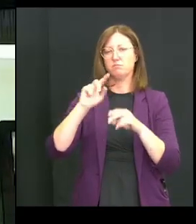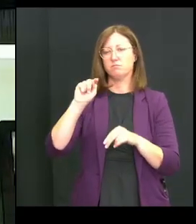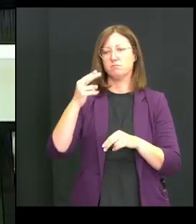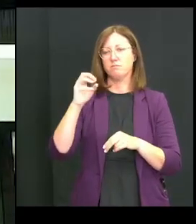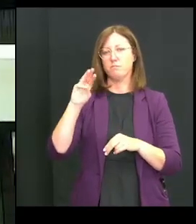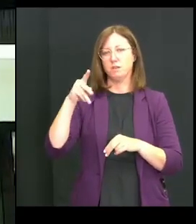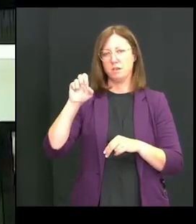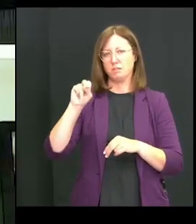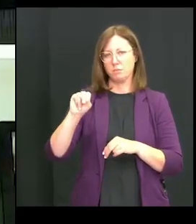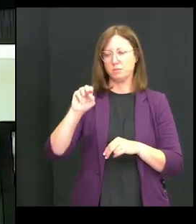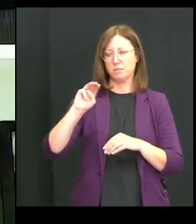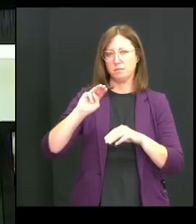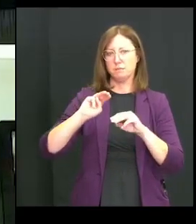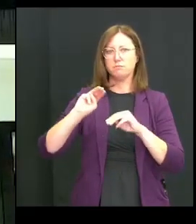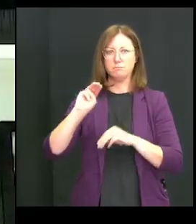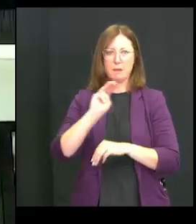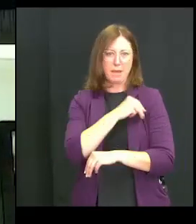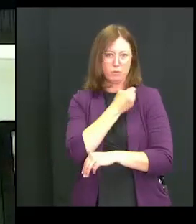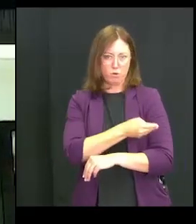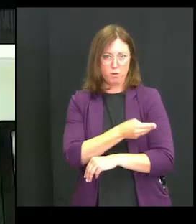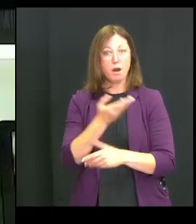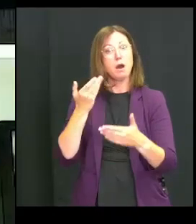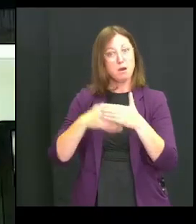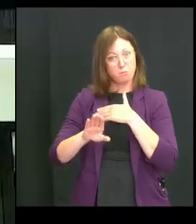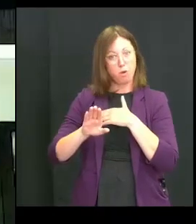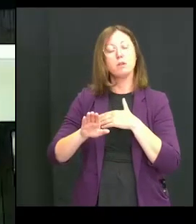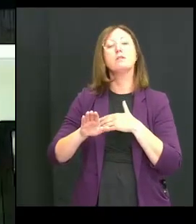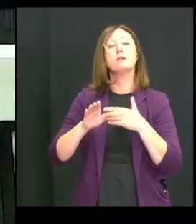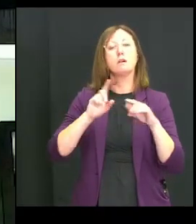And while I was born in Thompson and I currently live in Burlington, Ontario,